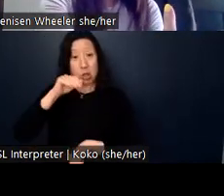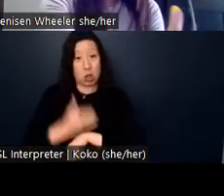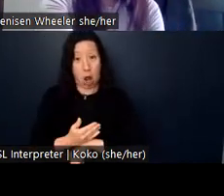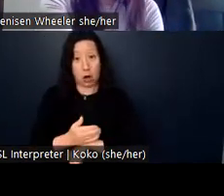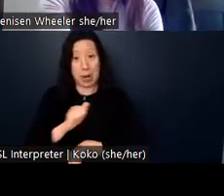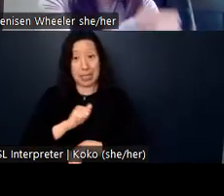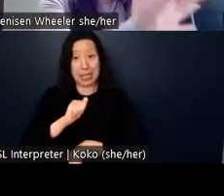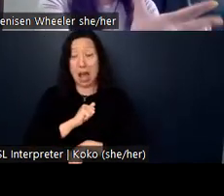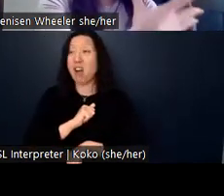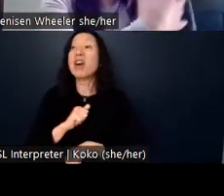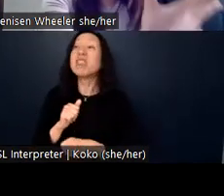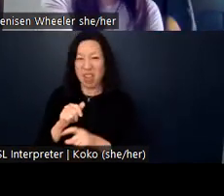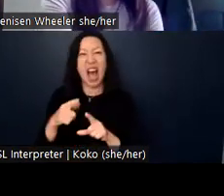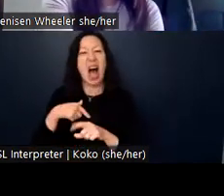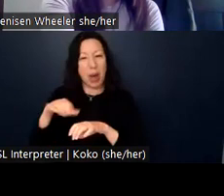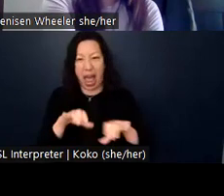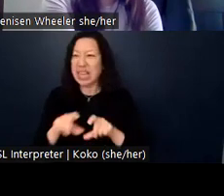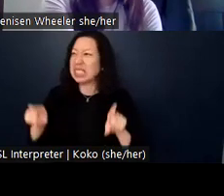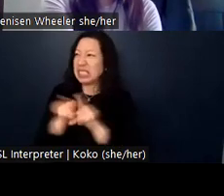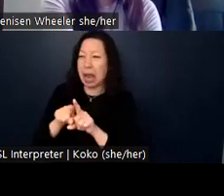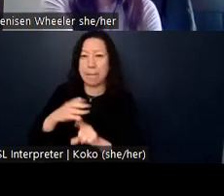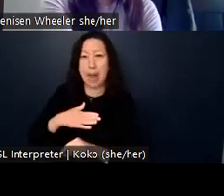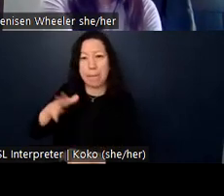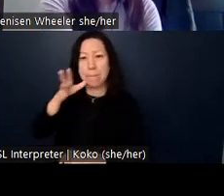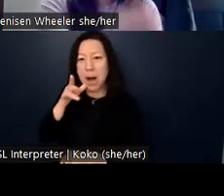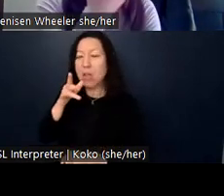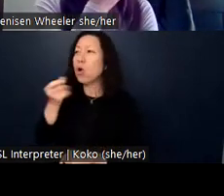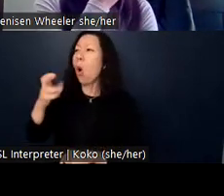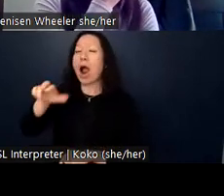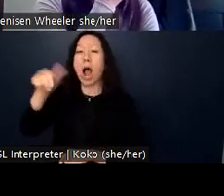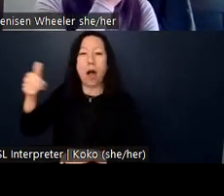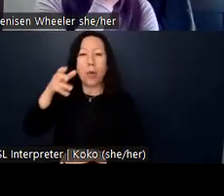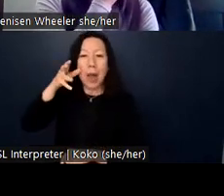did, or another person, or I don't figure in my life, and that might have me kind of